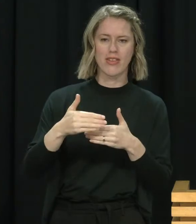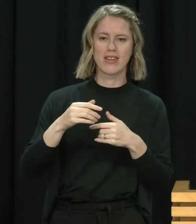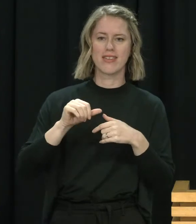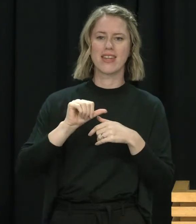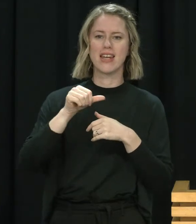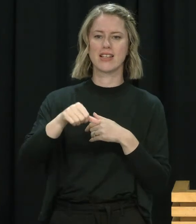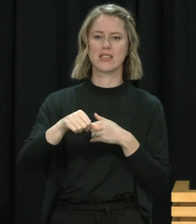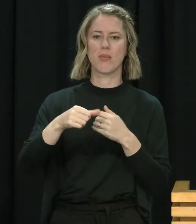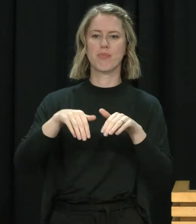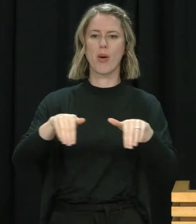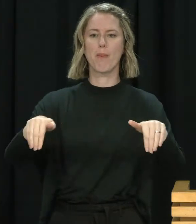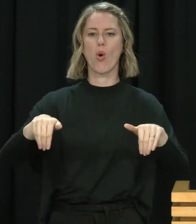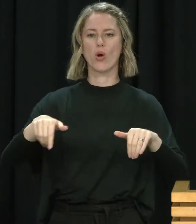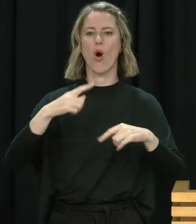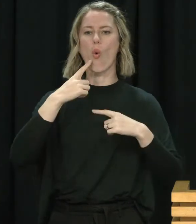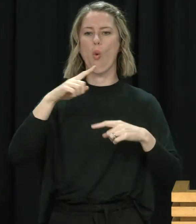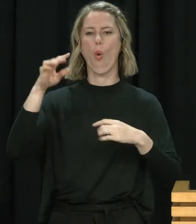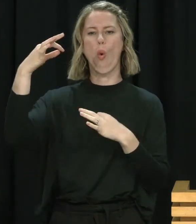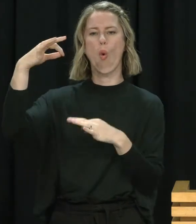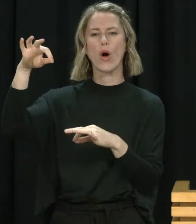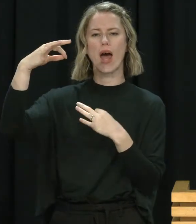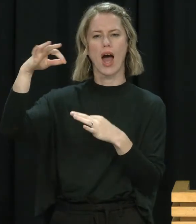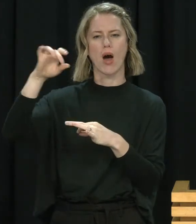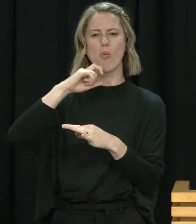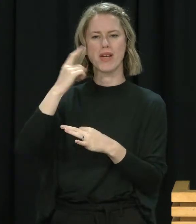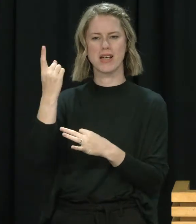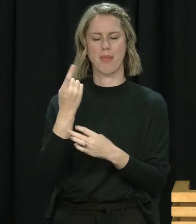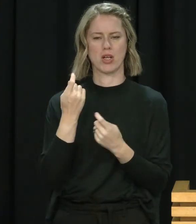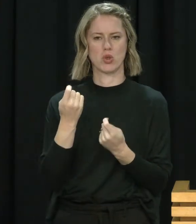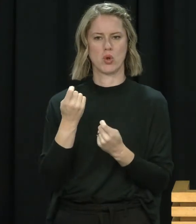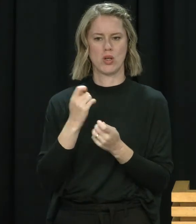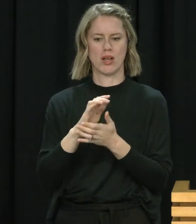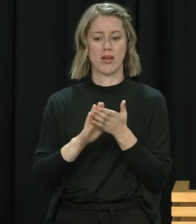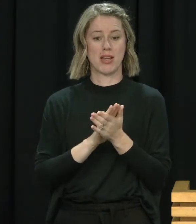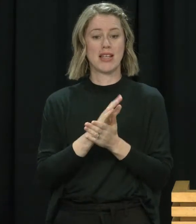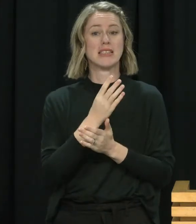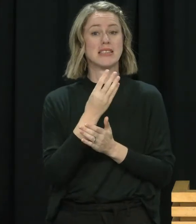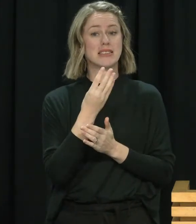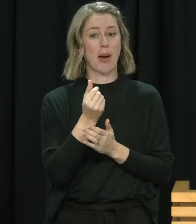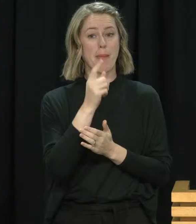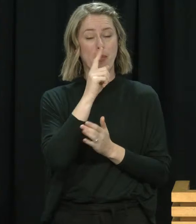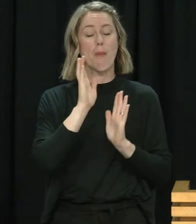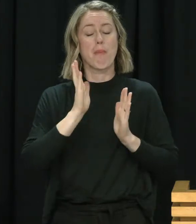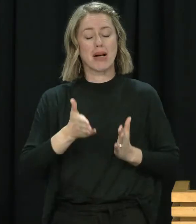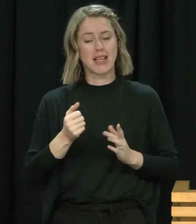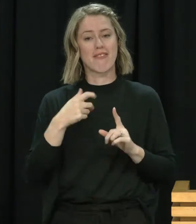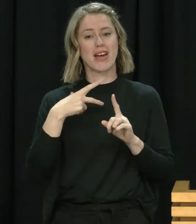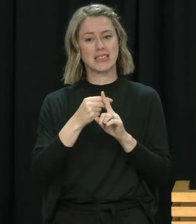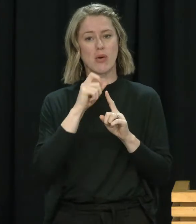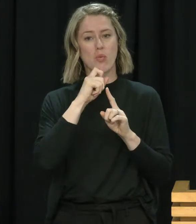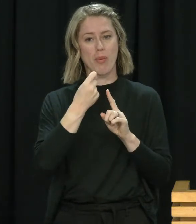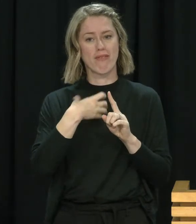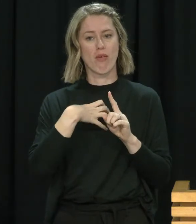Those are all the issues we've been working through around the next iteration of the border order, which will be